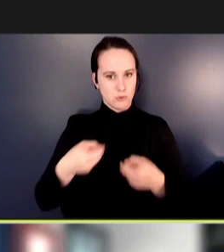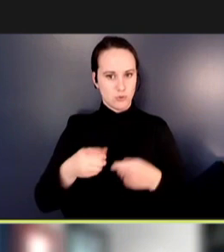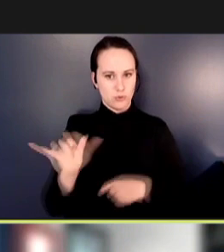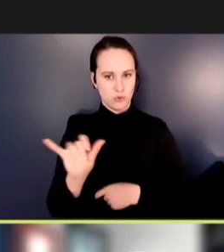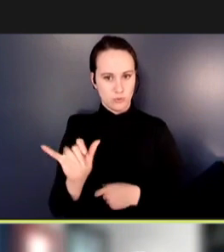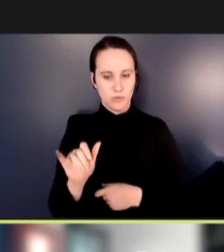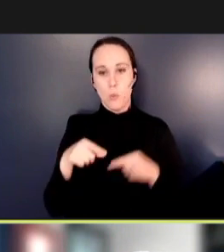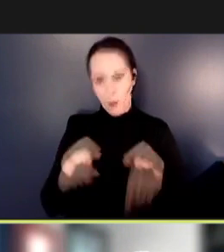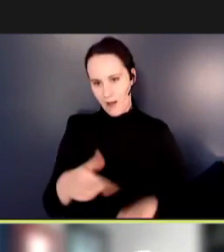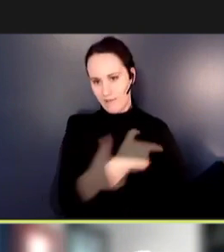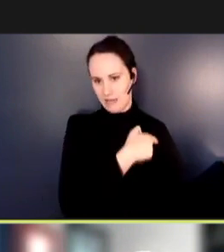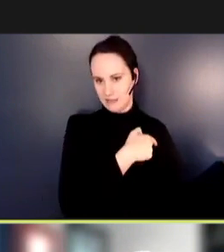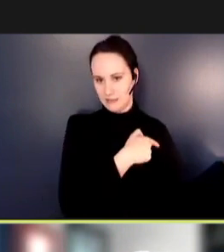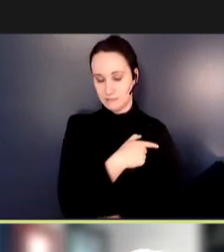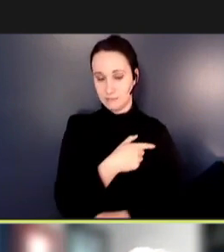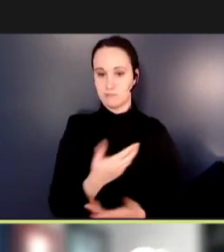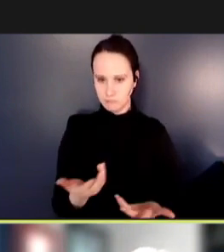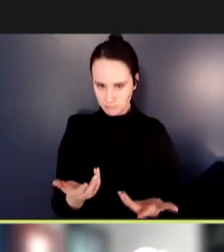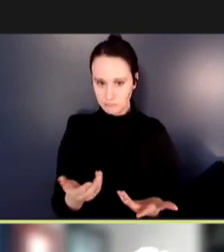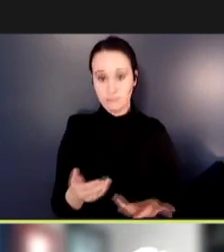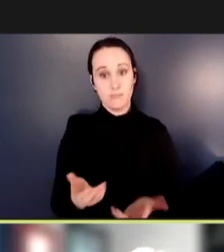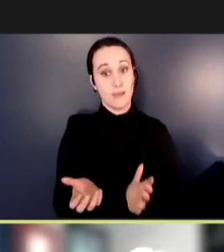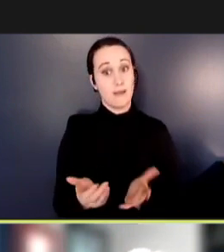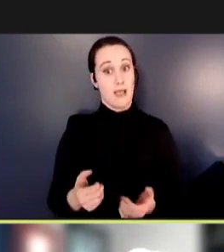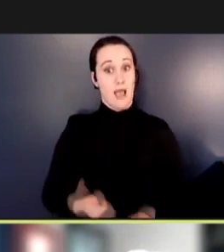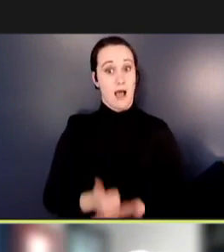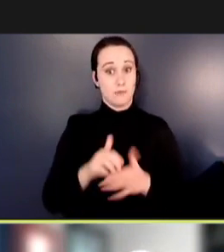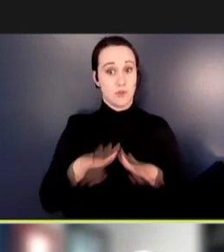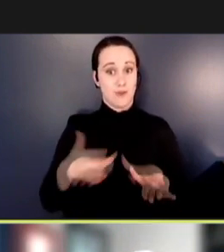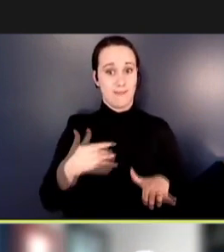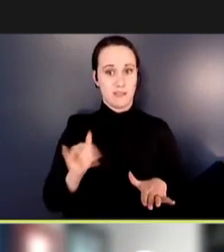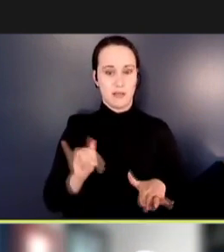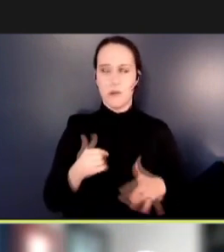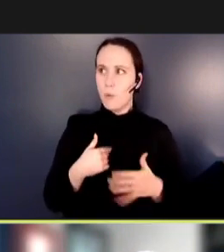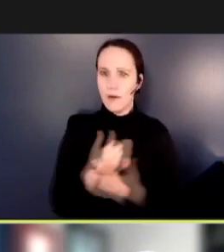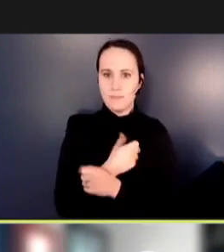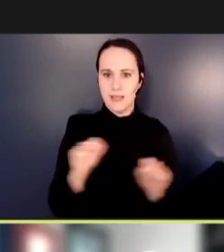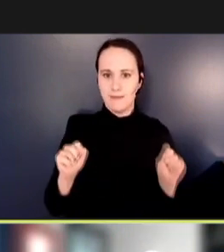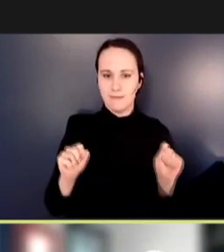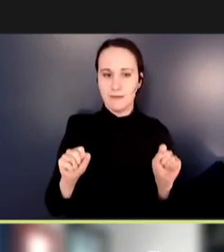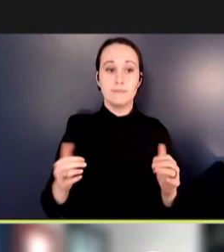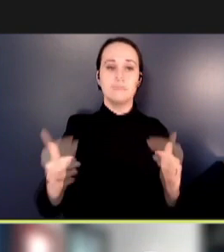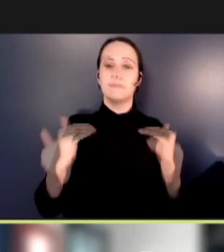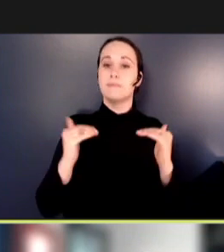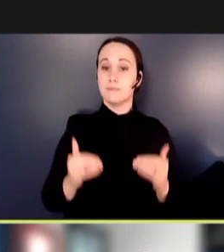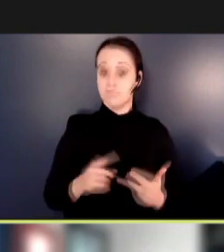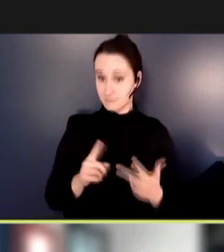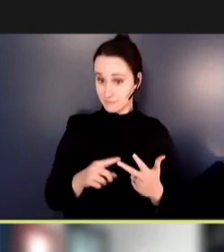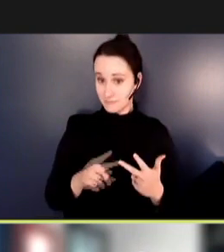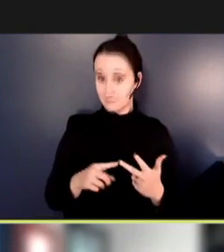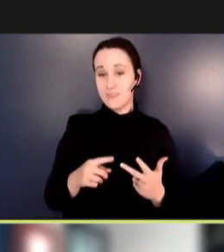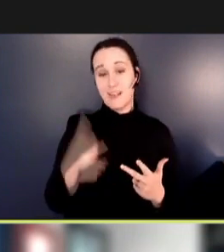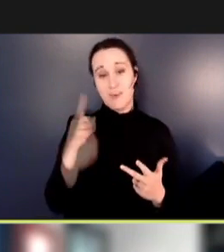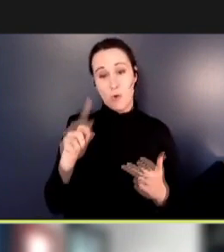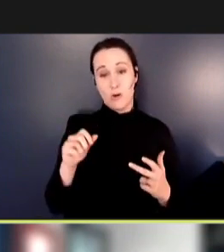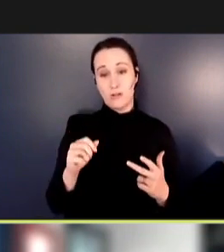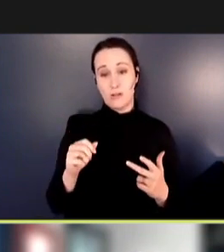the vaccines gives them that sense of security. And certainly as far as restraints you know,